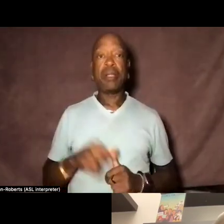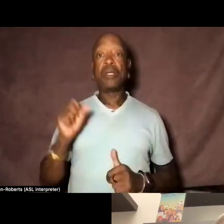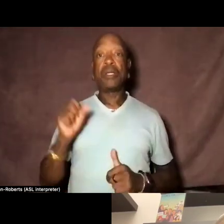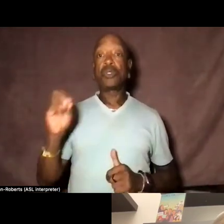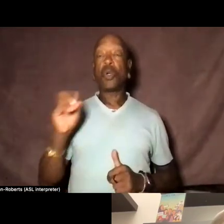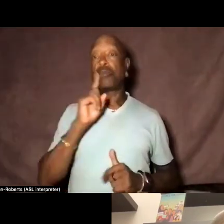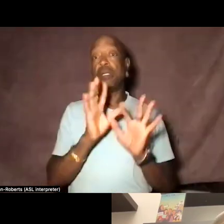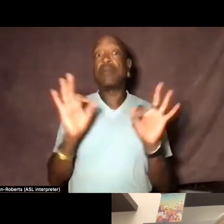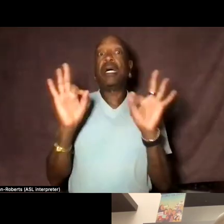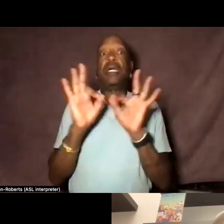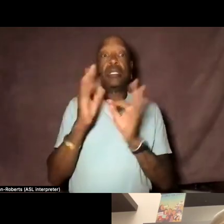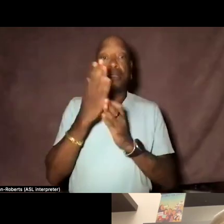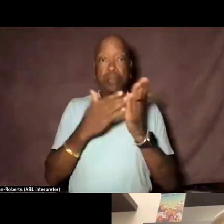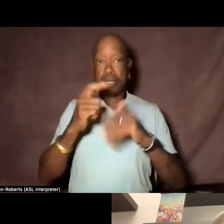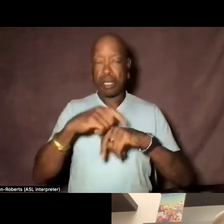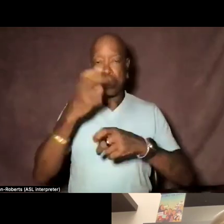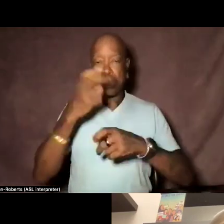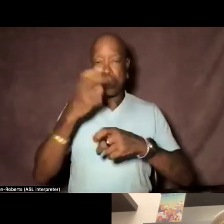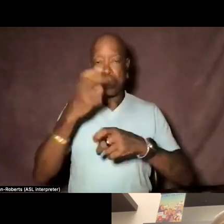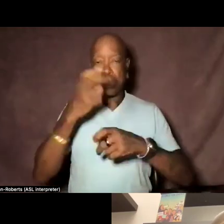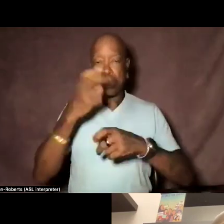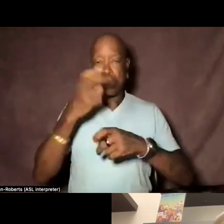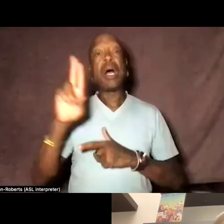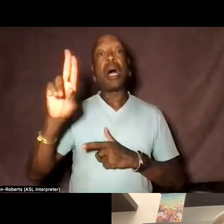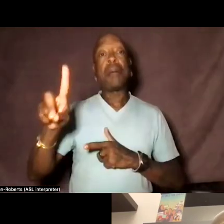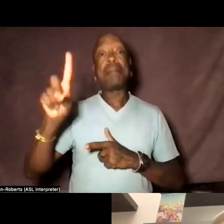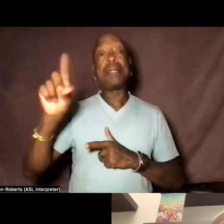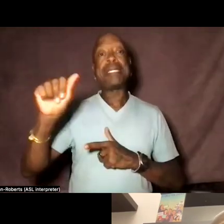and sometimes hard to stay up to date with the ever-changing information so we really appreciate